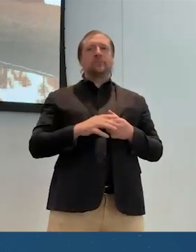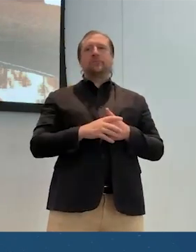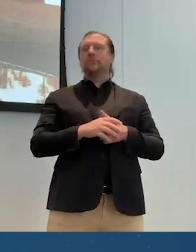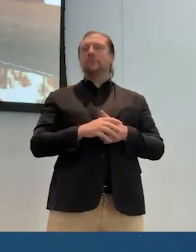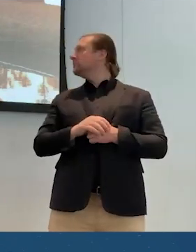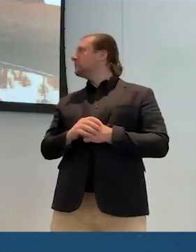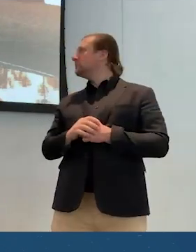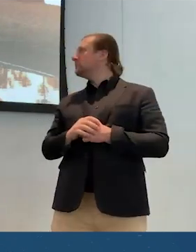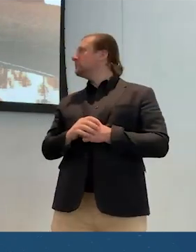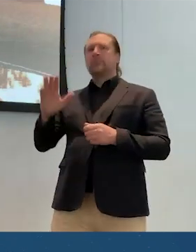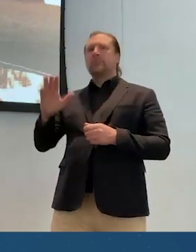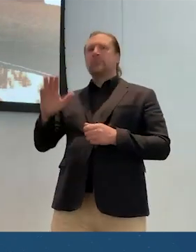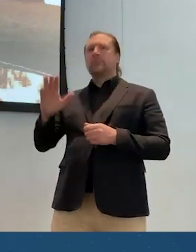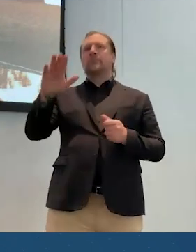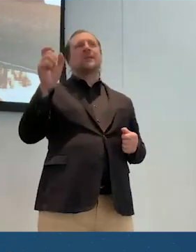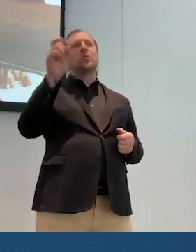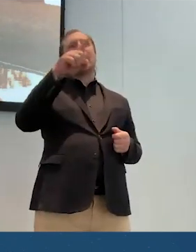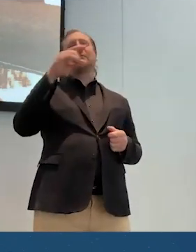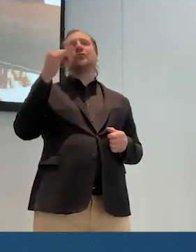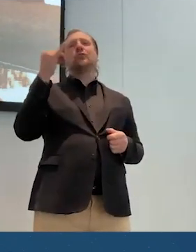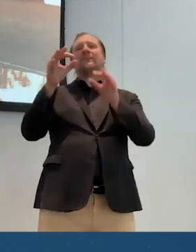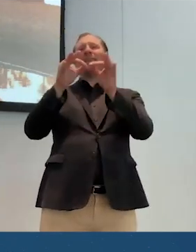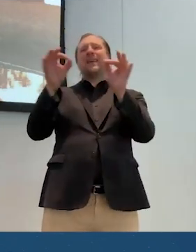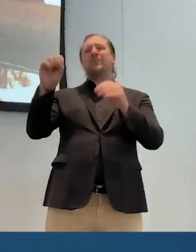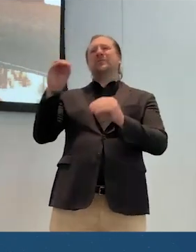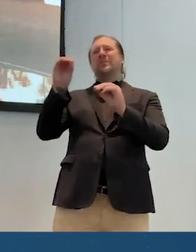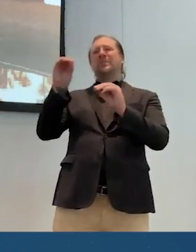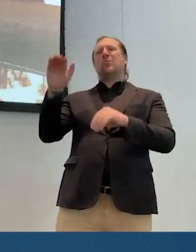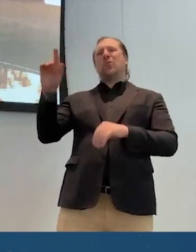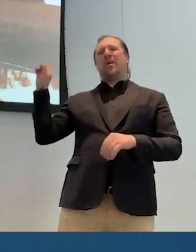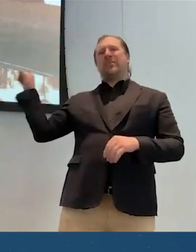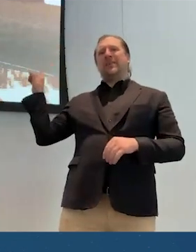In contrast, the moments of frustrations